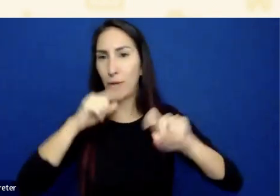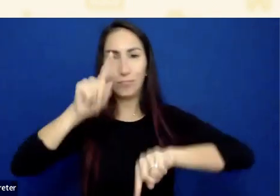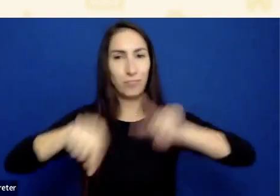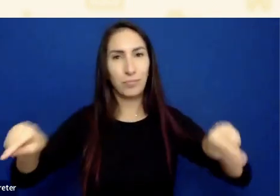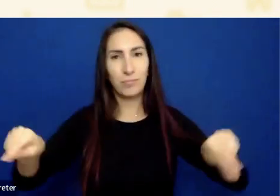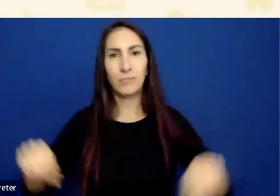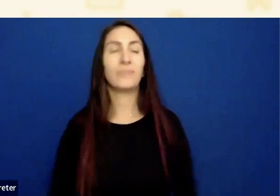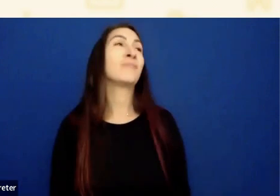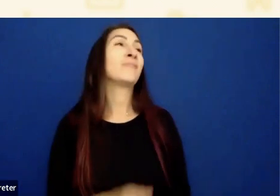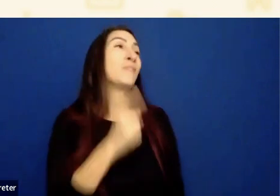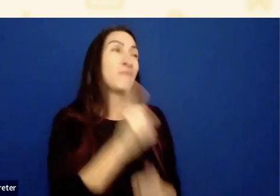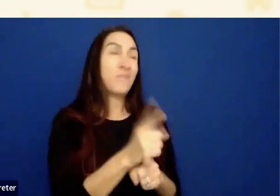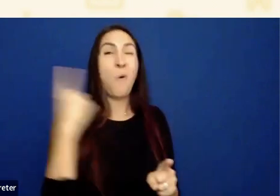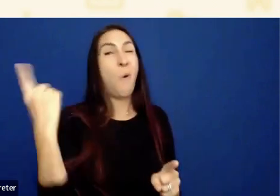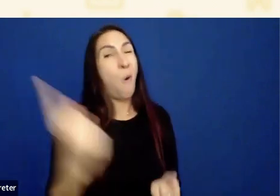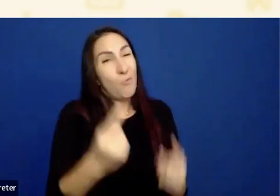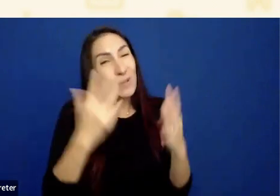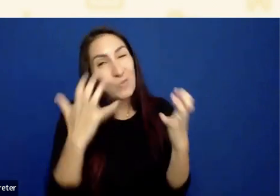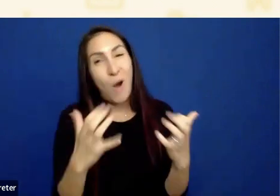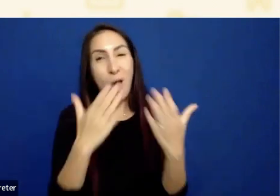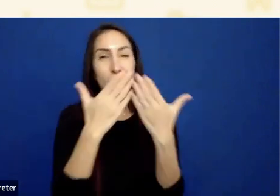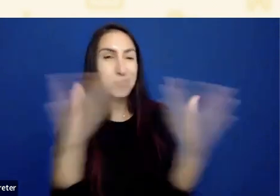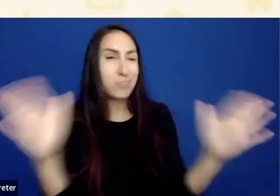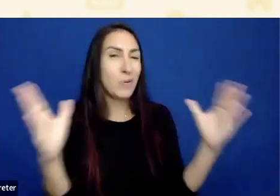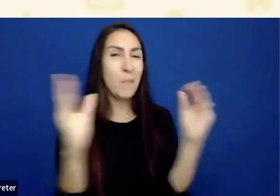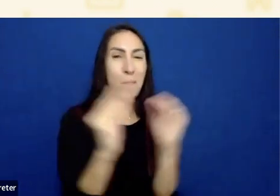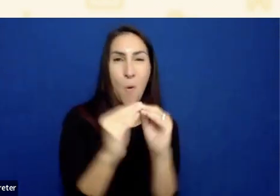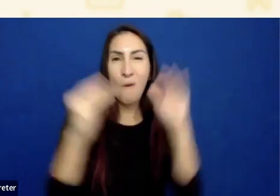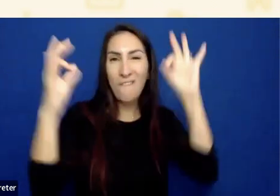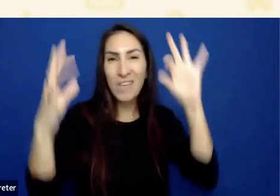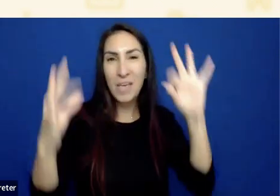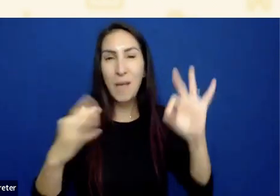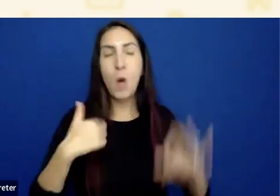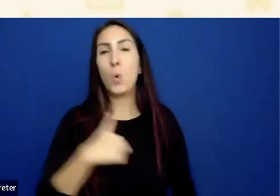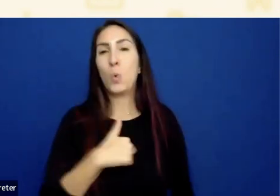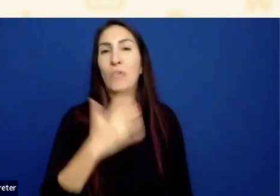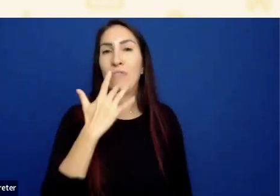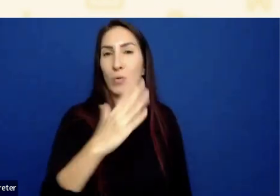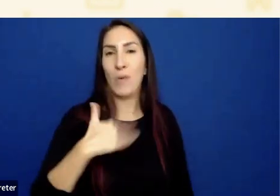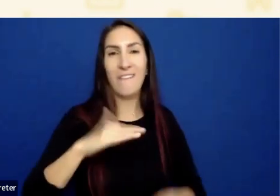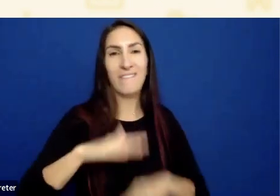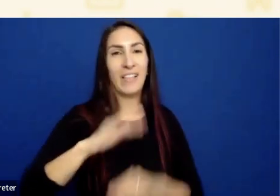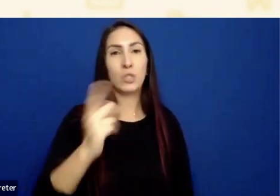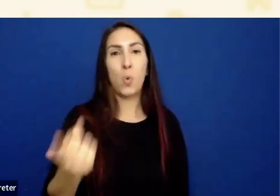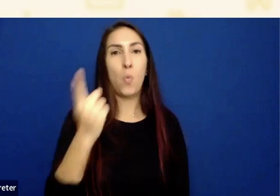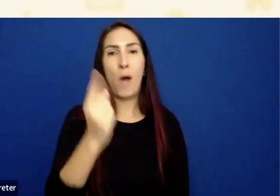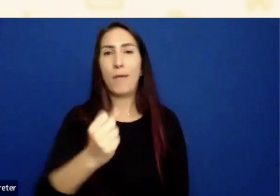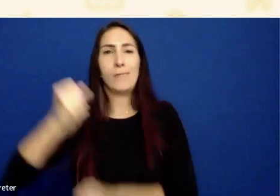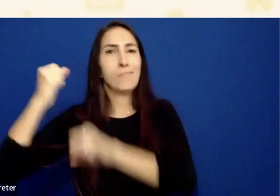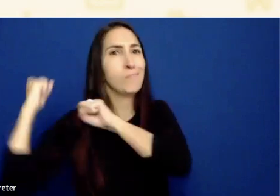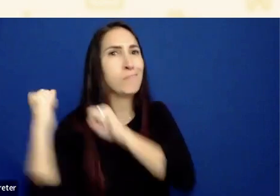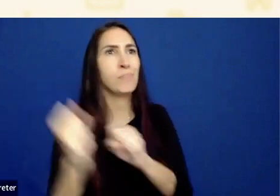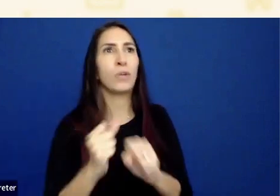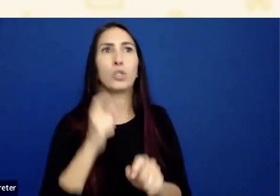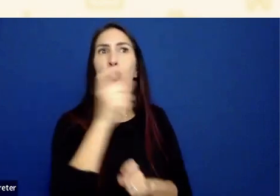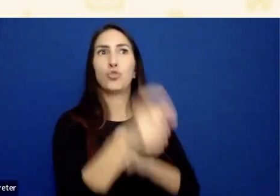We are fortunate to have at least one very heavy contributor programmer